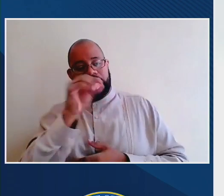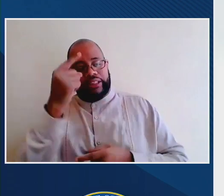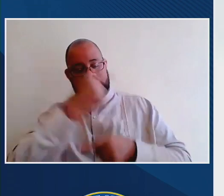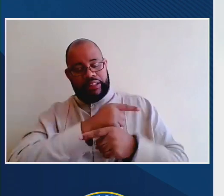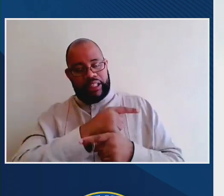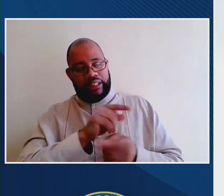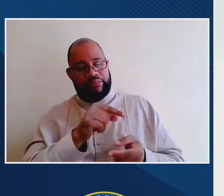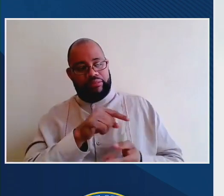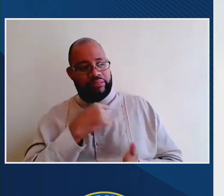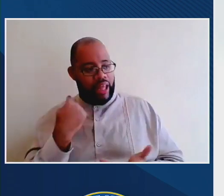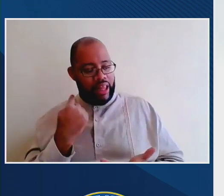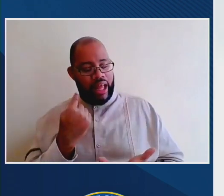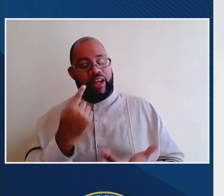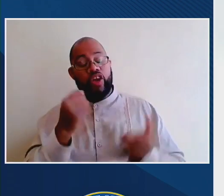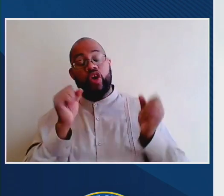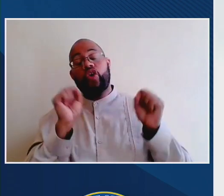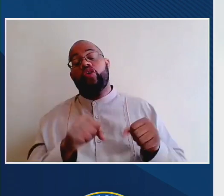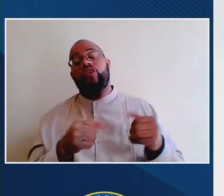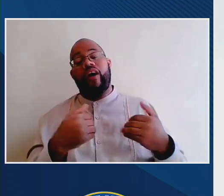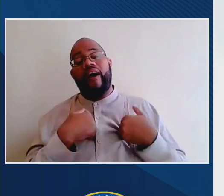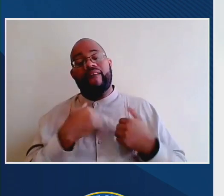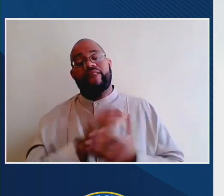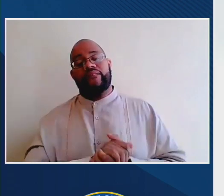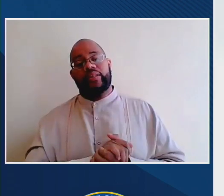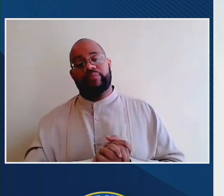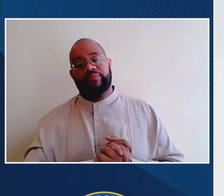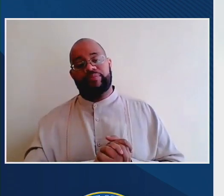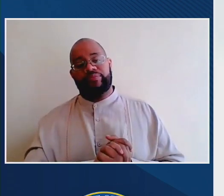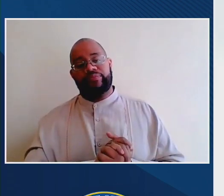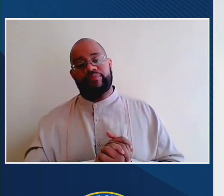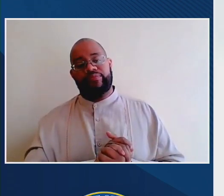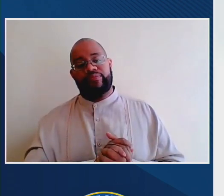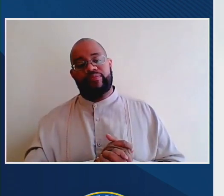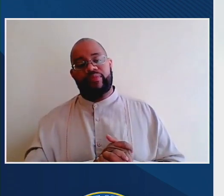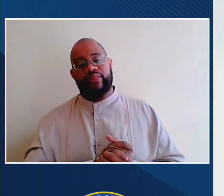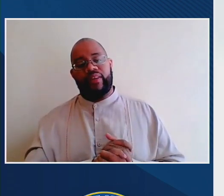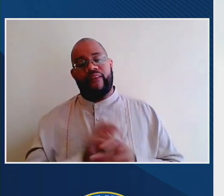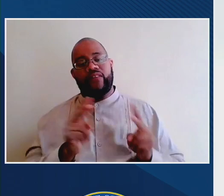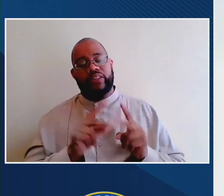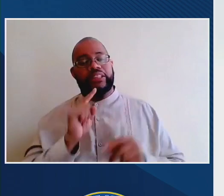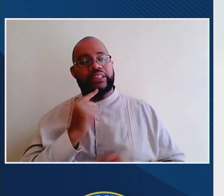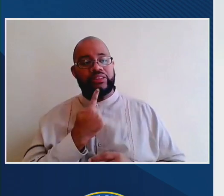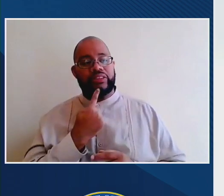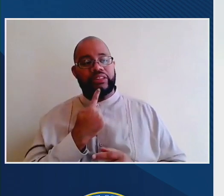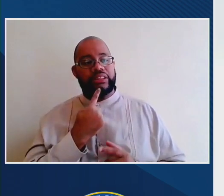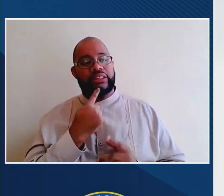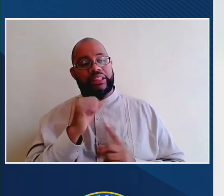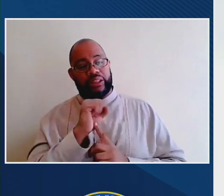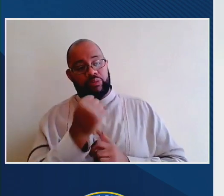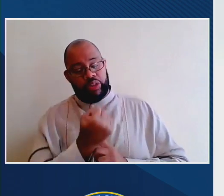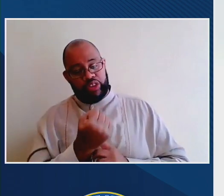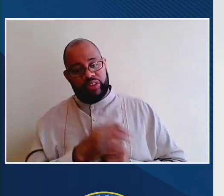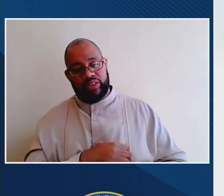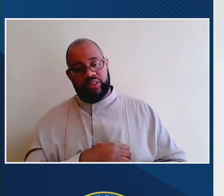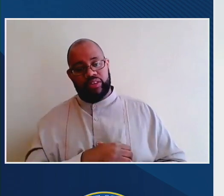There could be sort of very serious extenuating circumstances that and I'm